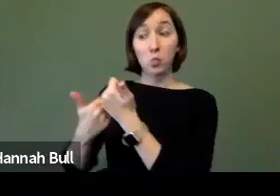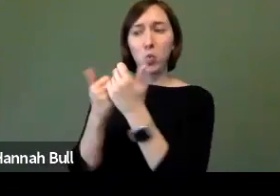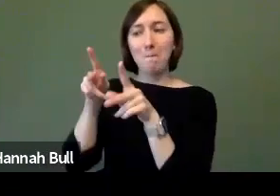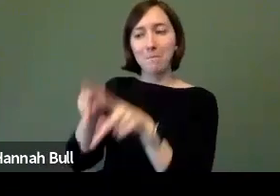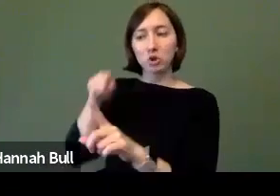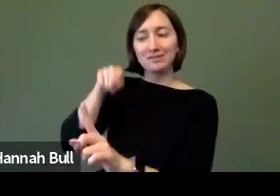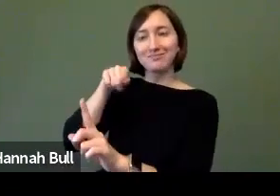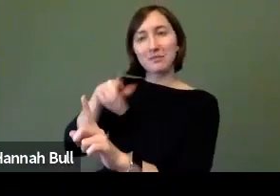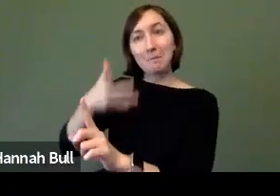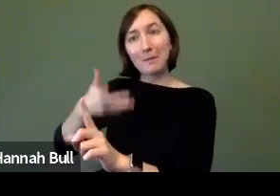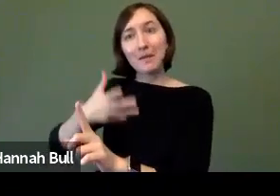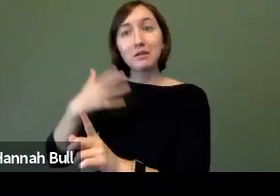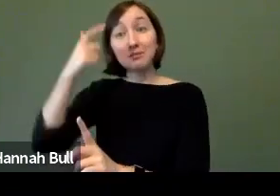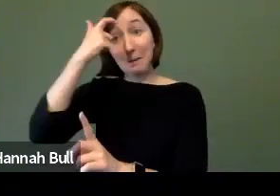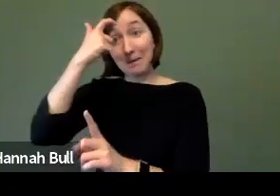use problem or experiencing a crisis.